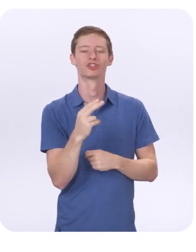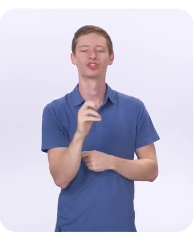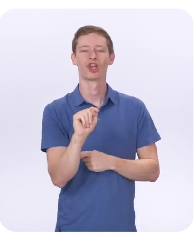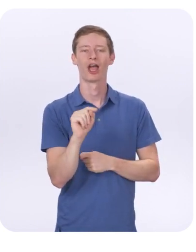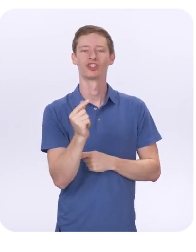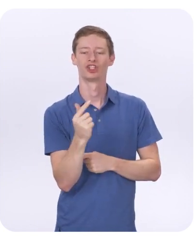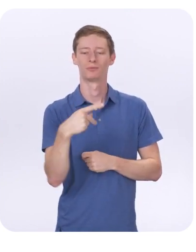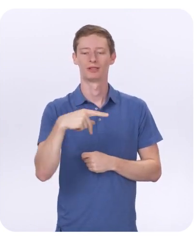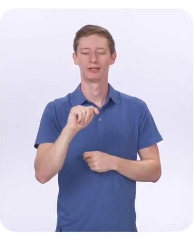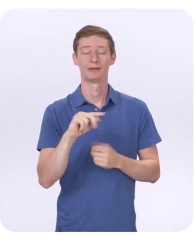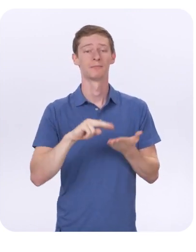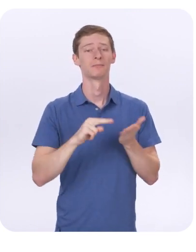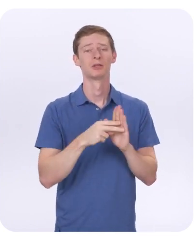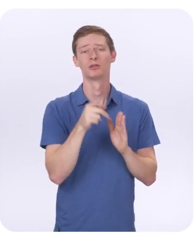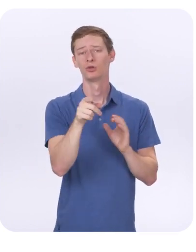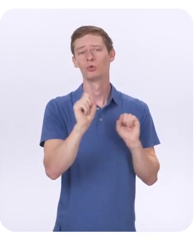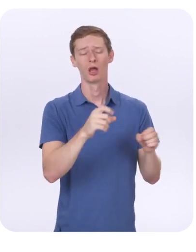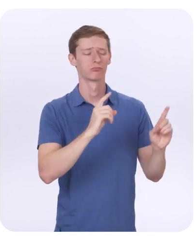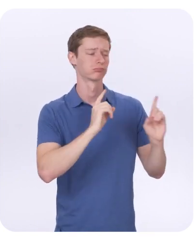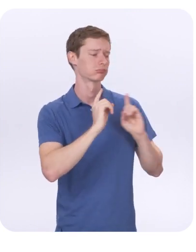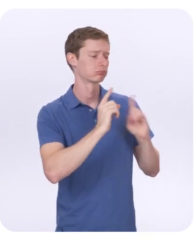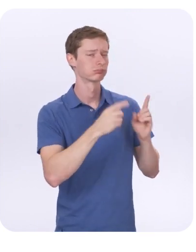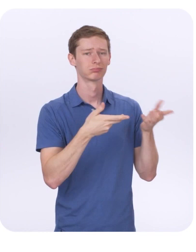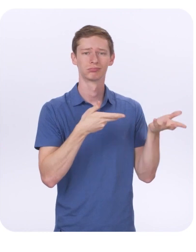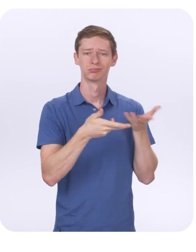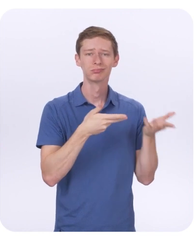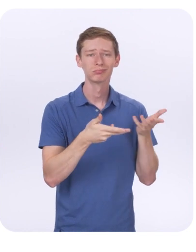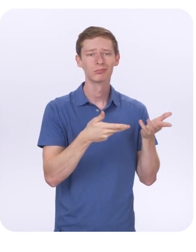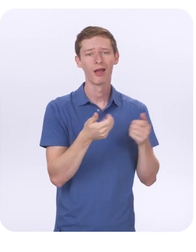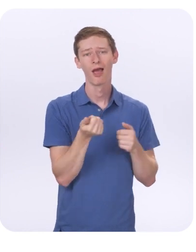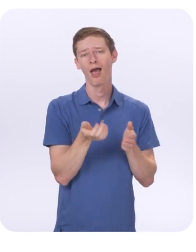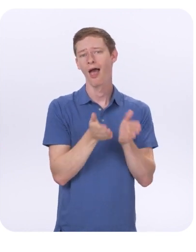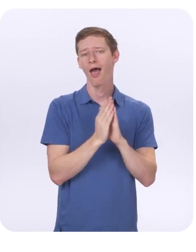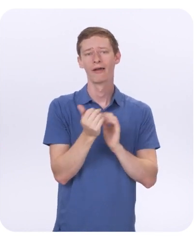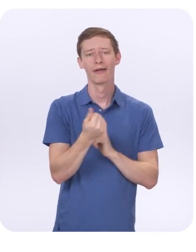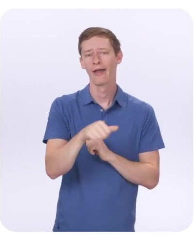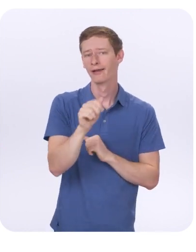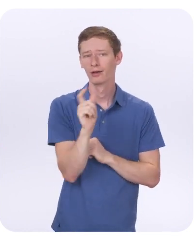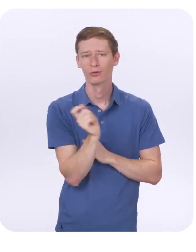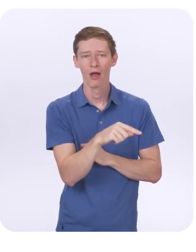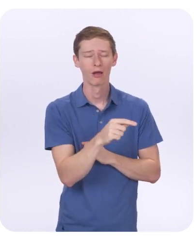how to update your code to a new version of the library, or how to debug your code.